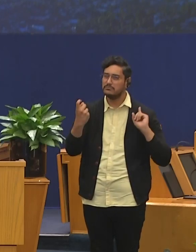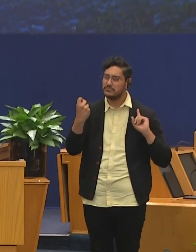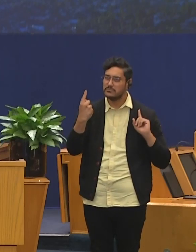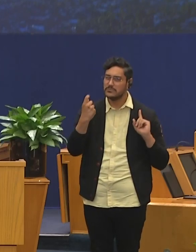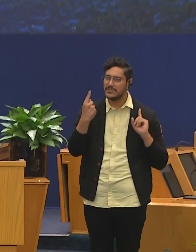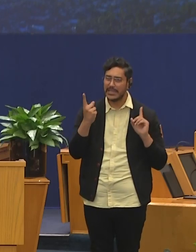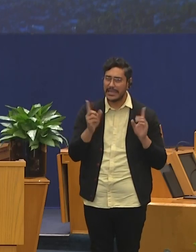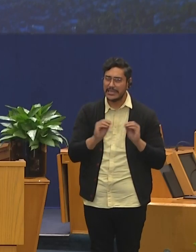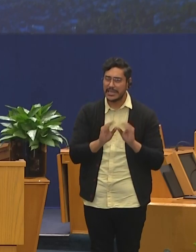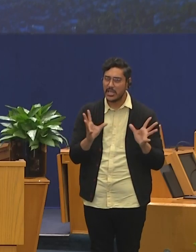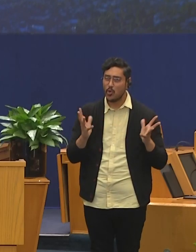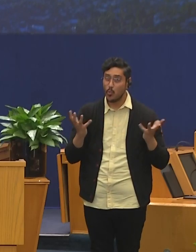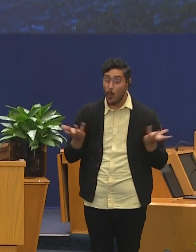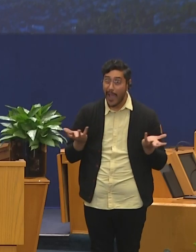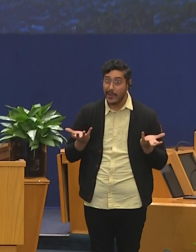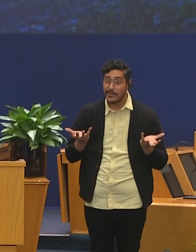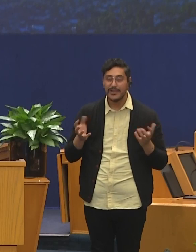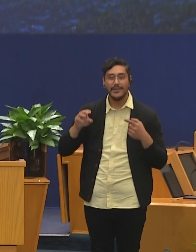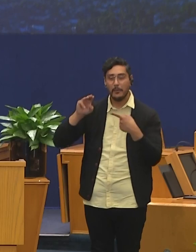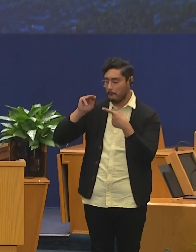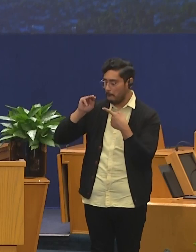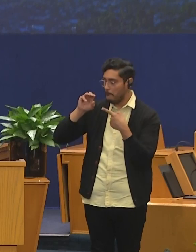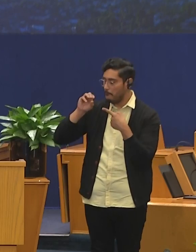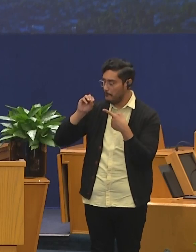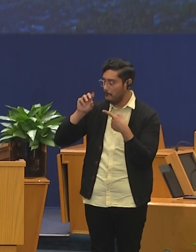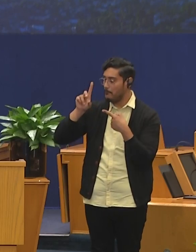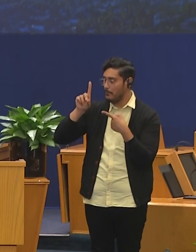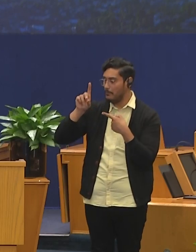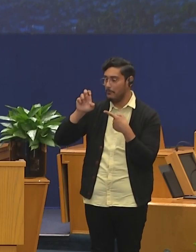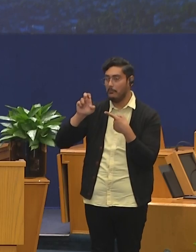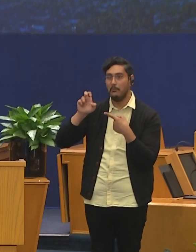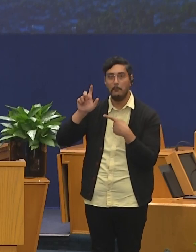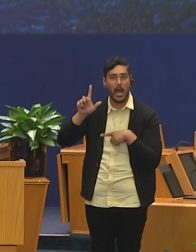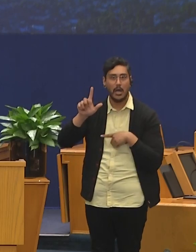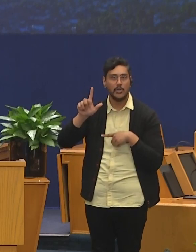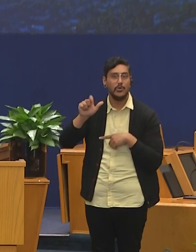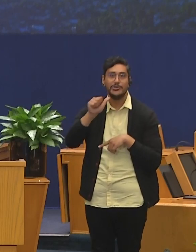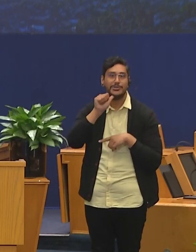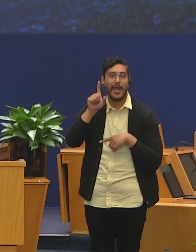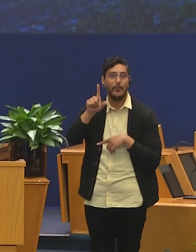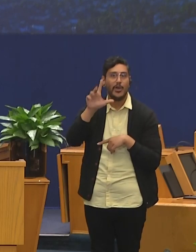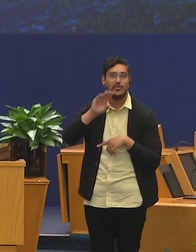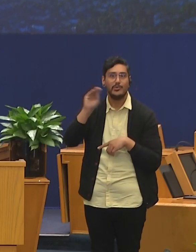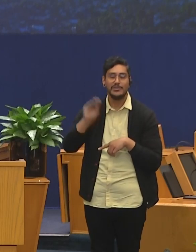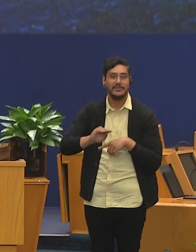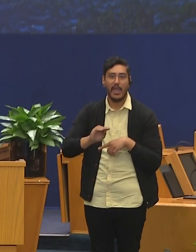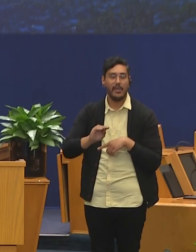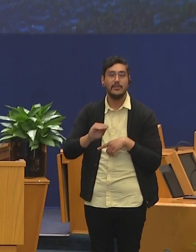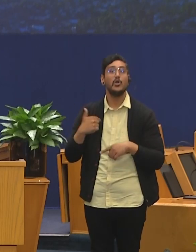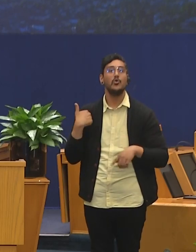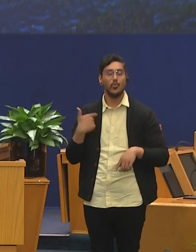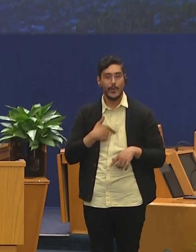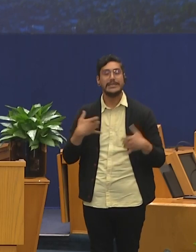IT HAS TO BE TAKEN WITH THE CAVEAT THAT THEY ARE JUST MODELS. AND WE ALL ARE MOVING FORWARD WITH A CERTAIN DEGREE OF